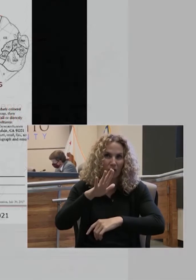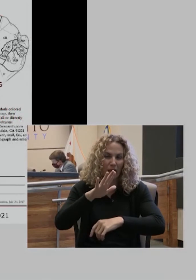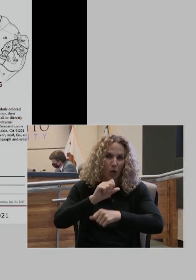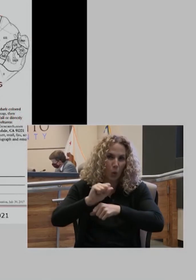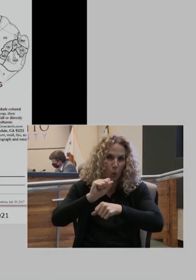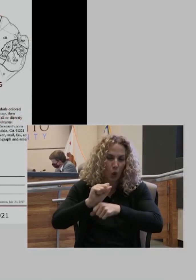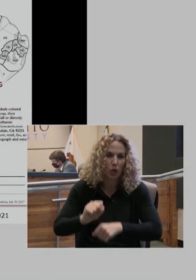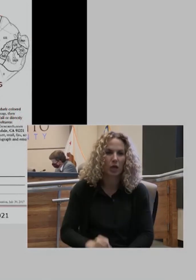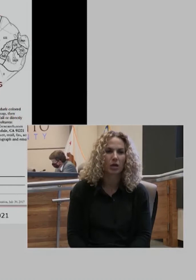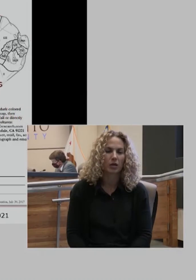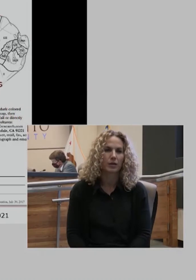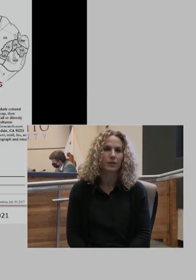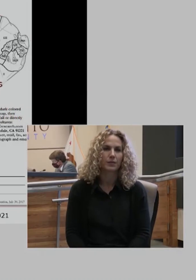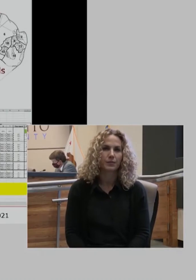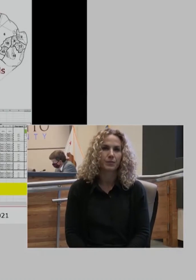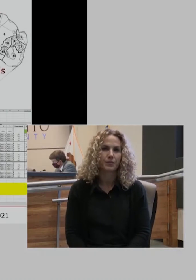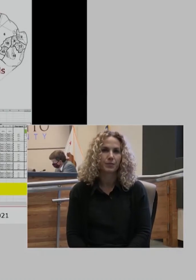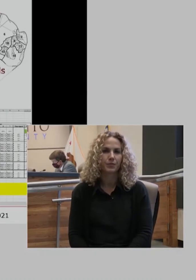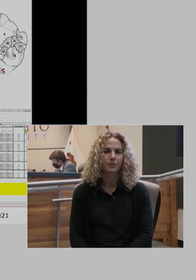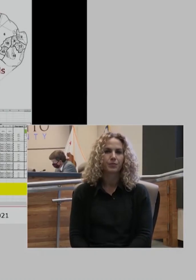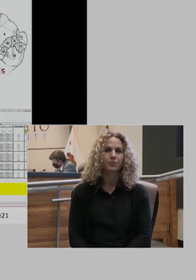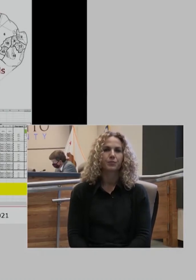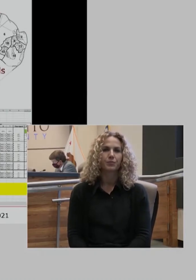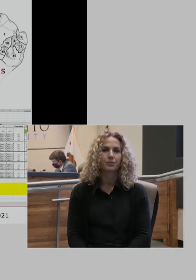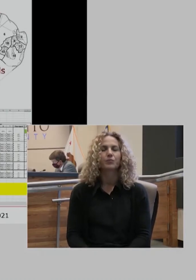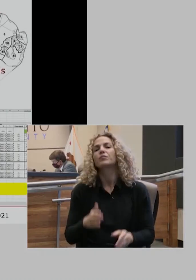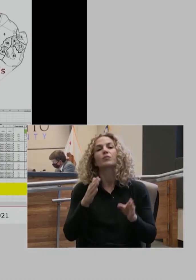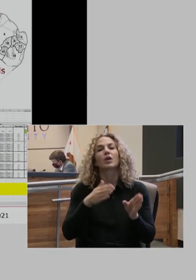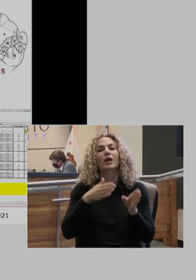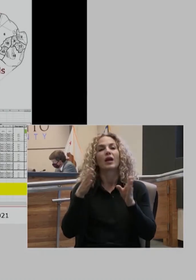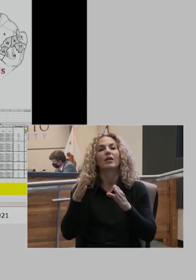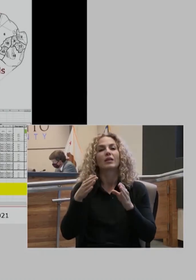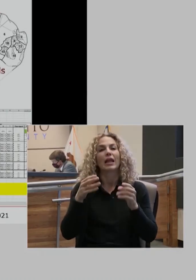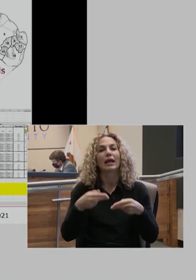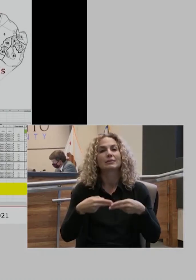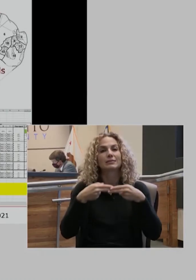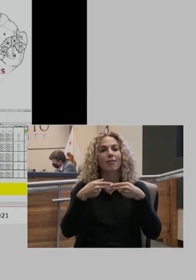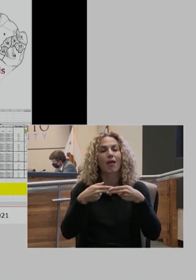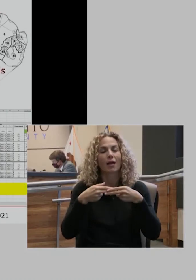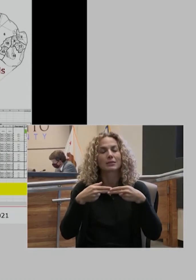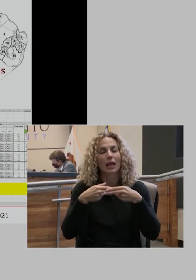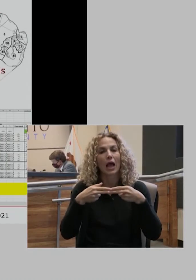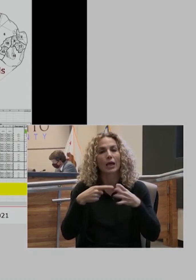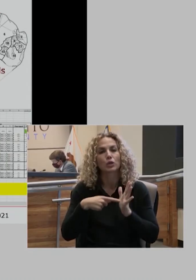THEY THUMB THROUGH WORK COMING UP WITH IT. UP WITH IT. AND NEXT SLIDE SHOWS THE SAME AND NEXT SLIDE SHOWS THE SAME MAP.